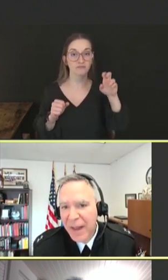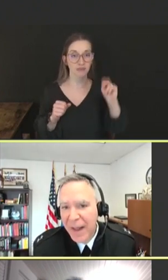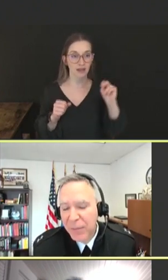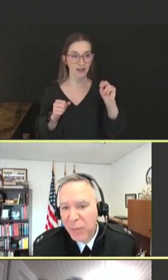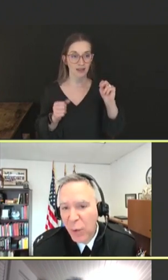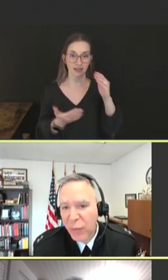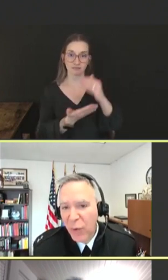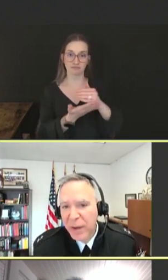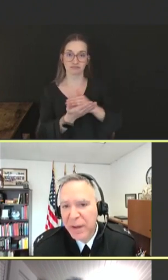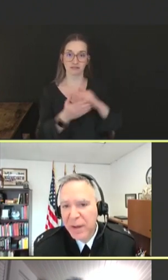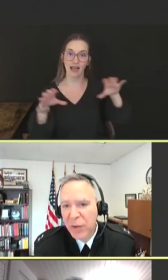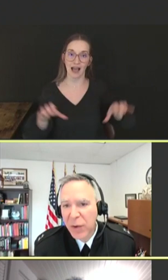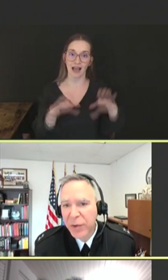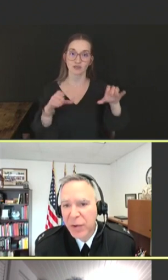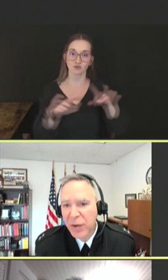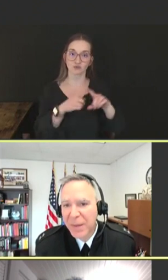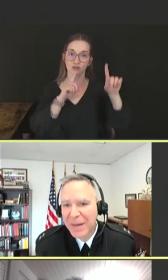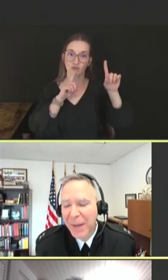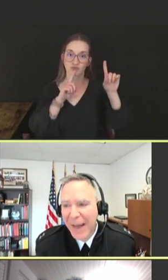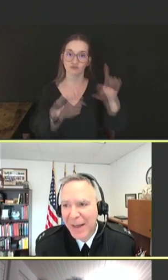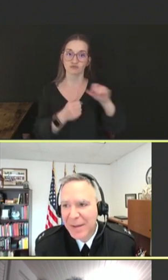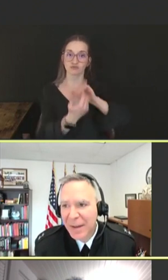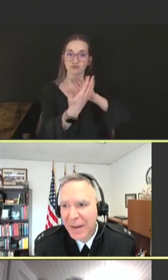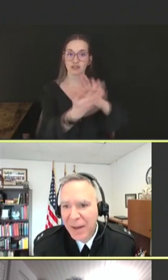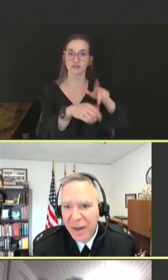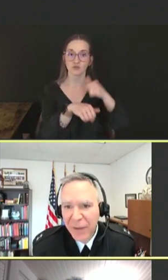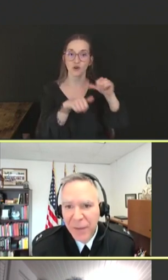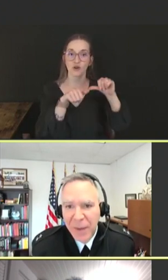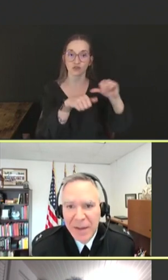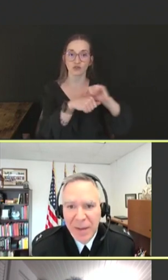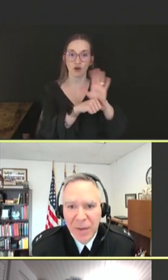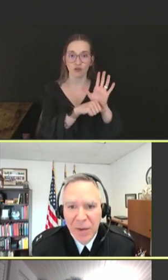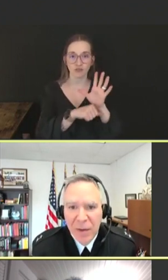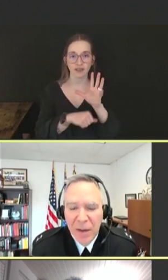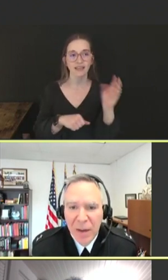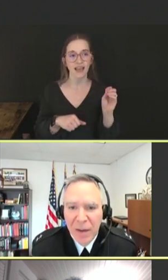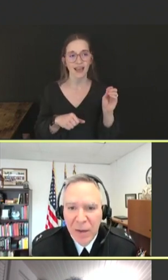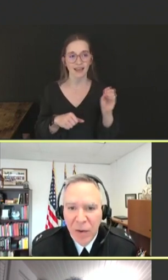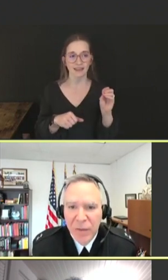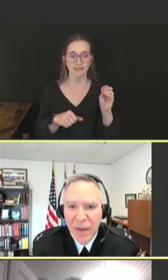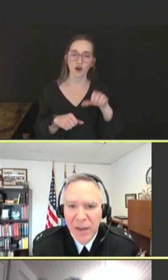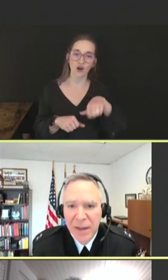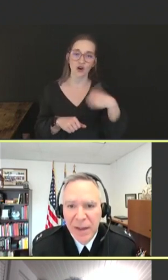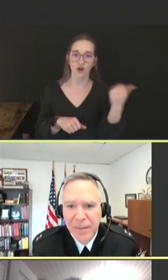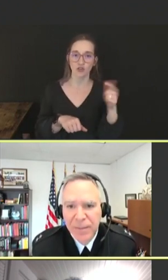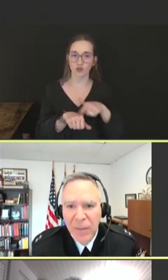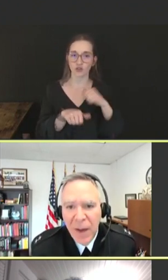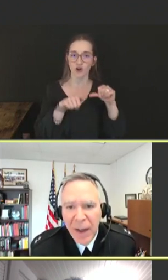and more broadly, the longer term impacts of the pandemic COVID-19.